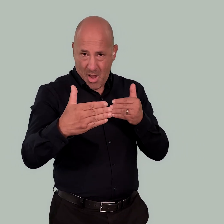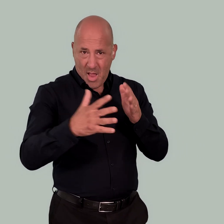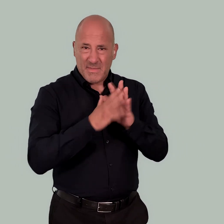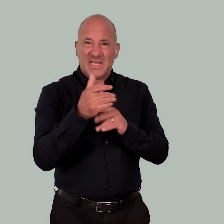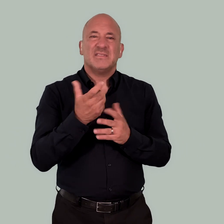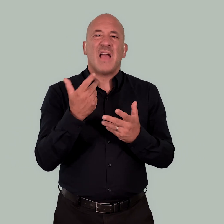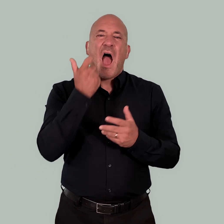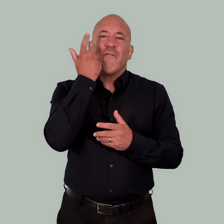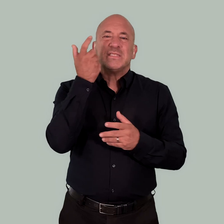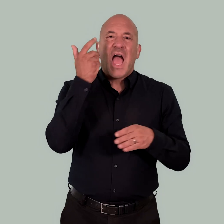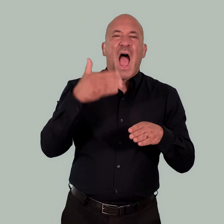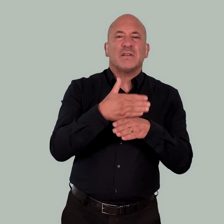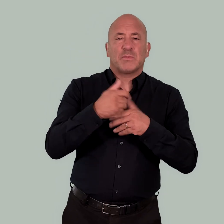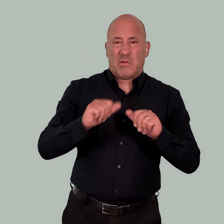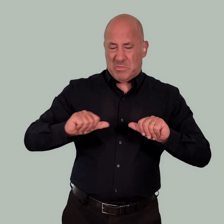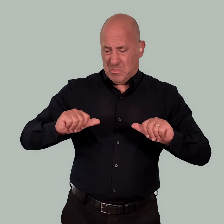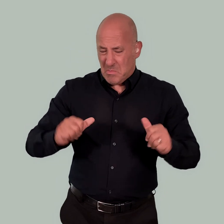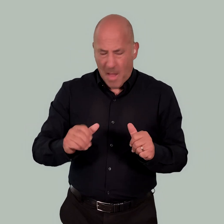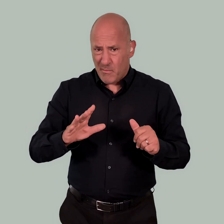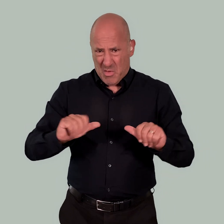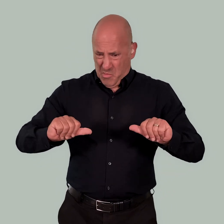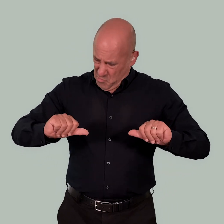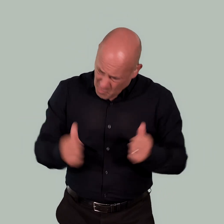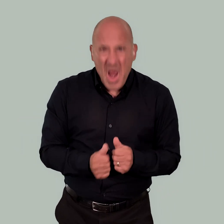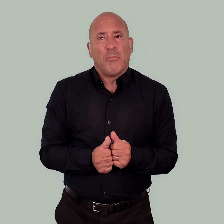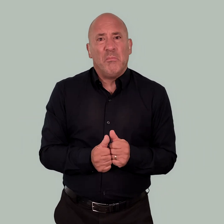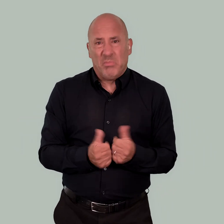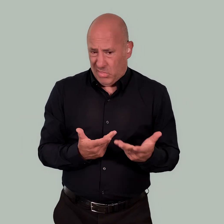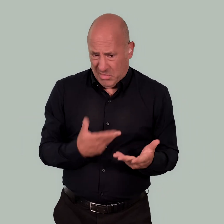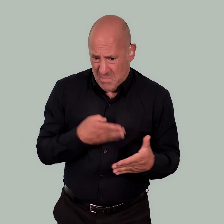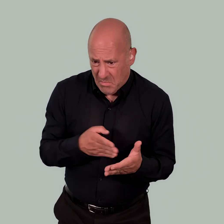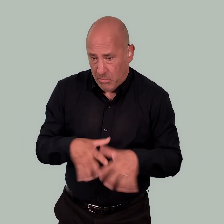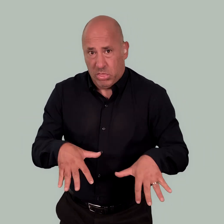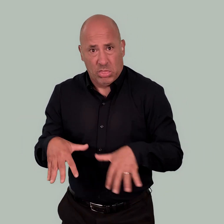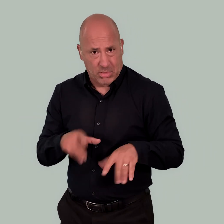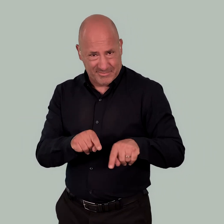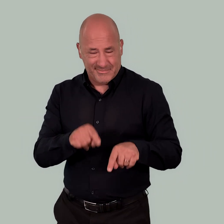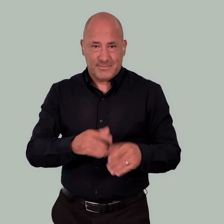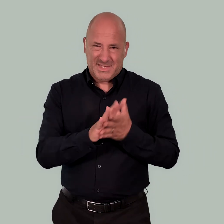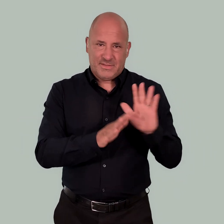which limits the ability to carry-out day-to-day activities "a lot".)